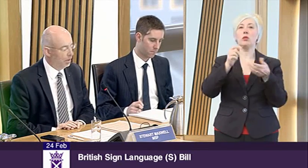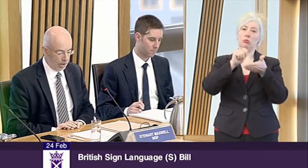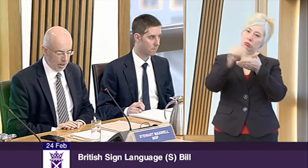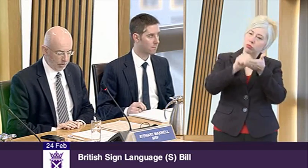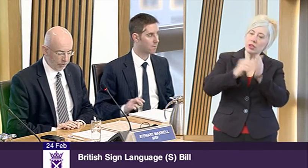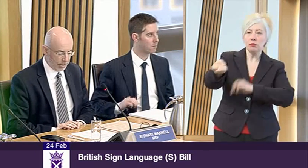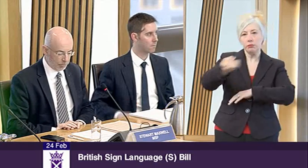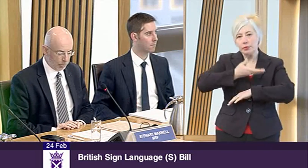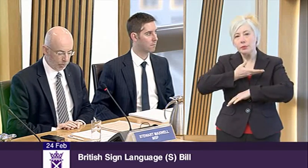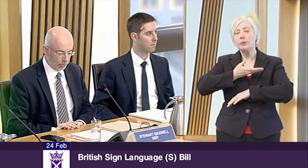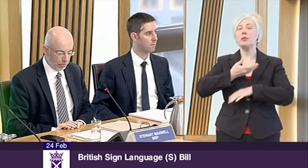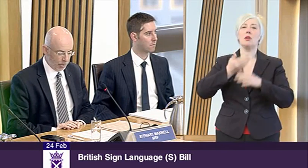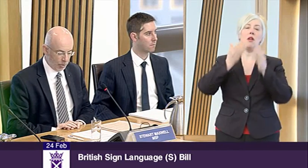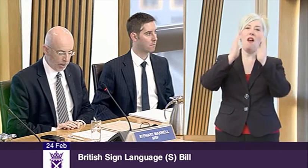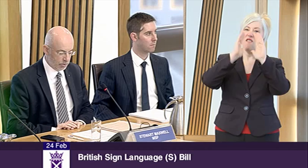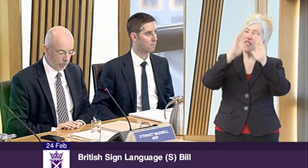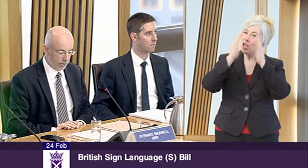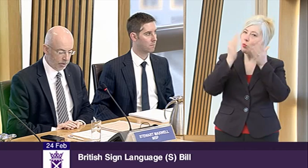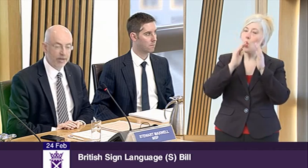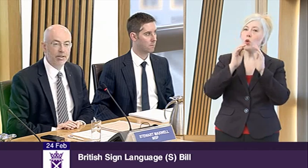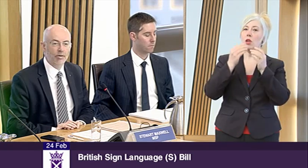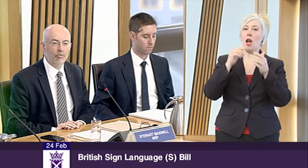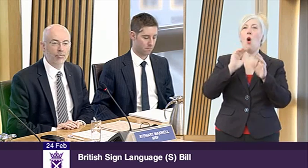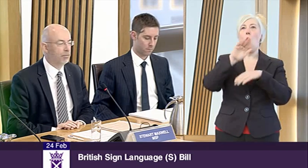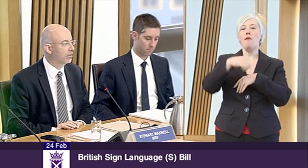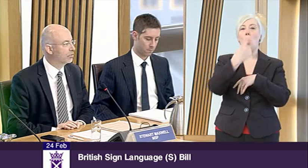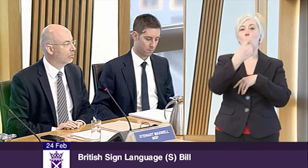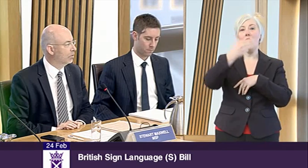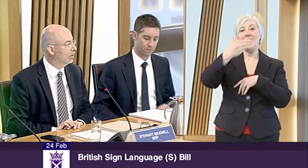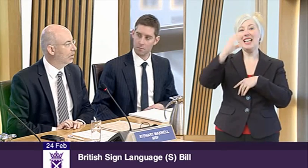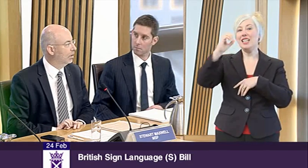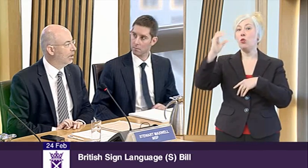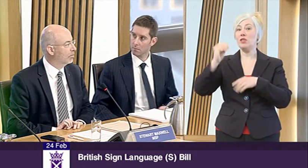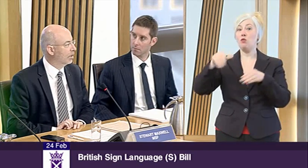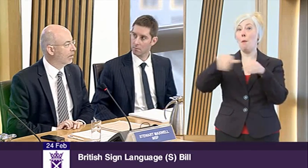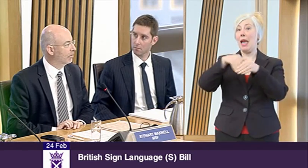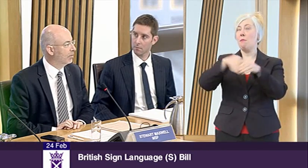and written submissions, and our Facebook group now has more than 1,900 members. I thank